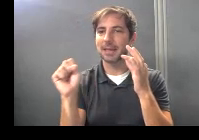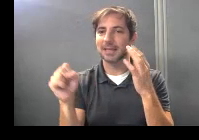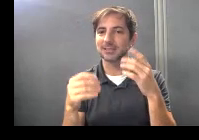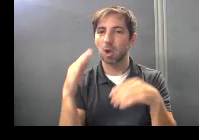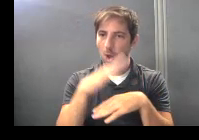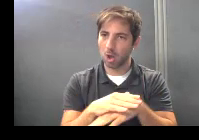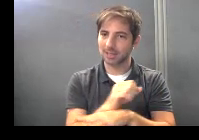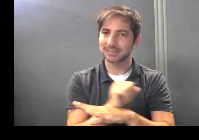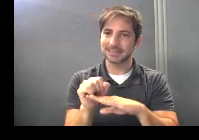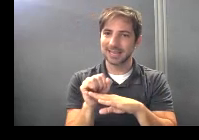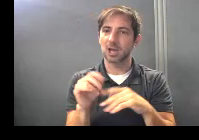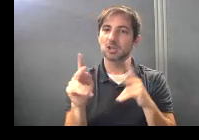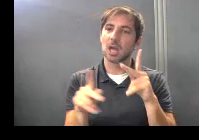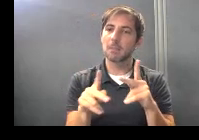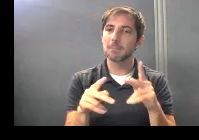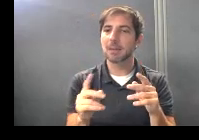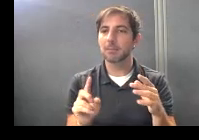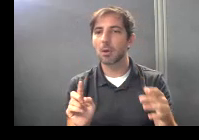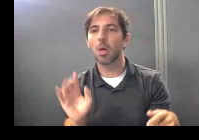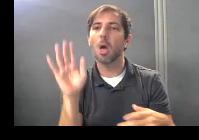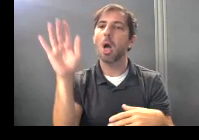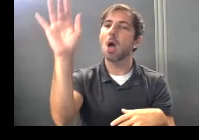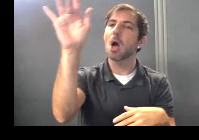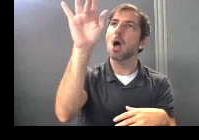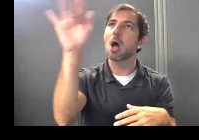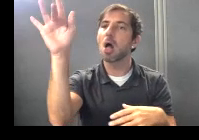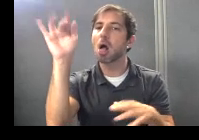THERE ARE PEOPLE STANDING, LOOKS LIKE THE ORCHESTRA PIT REACHING UP TO TOUCH THESTRING